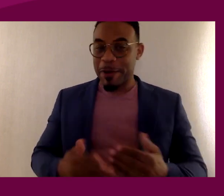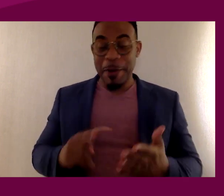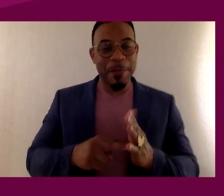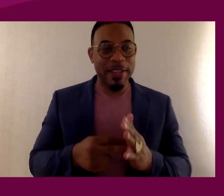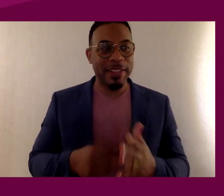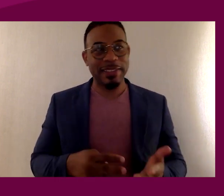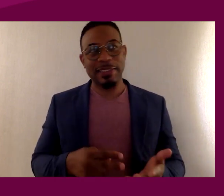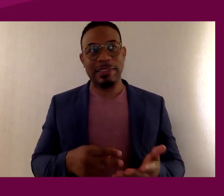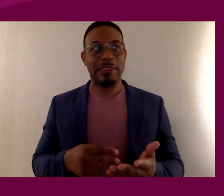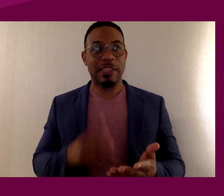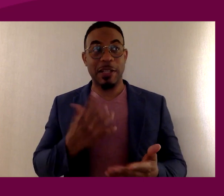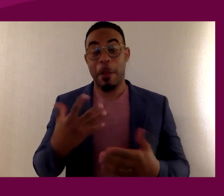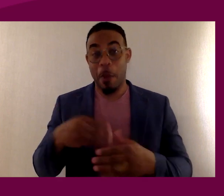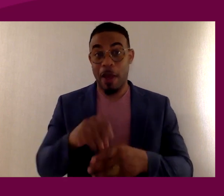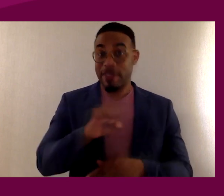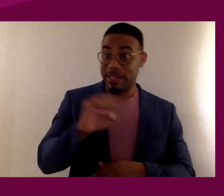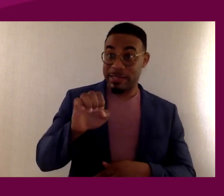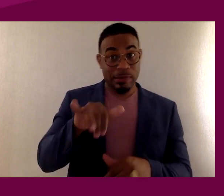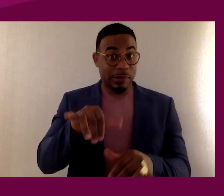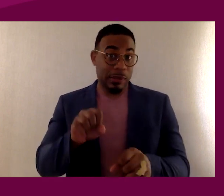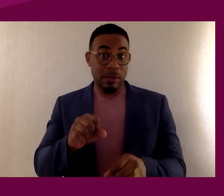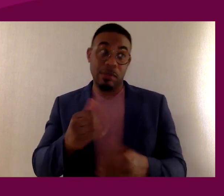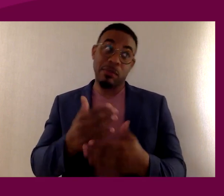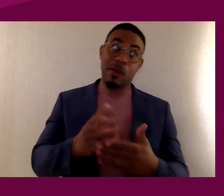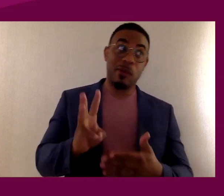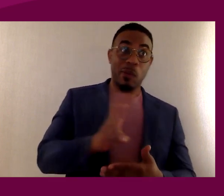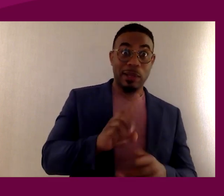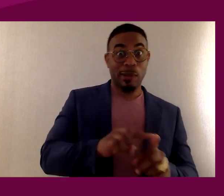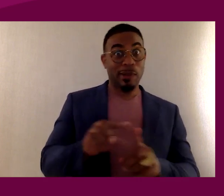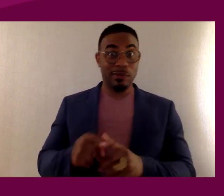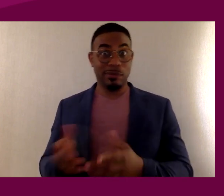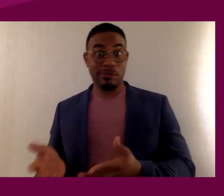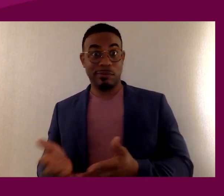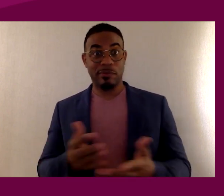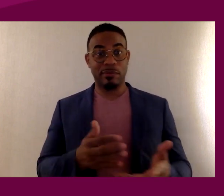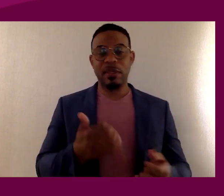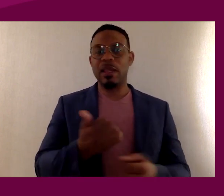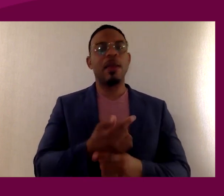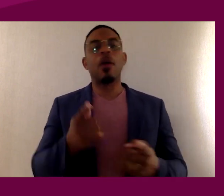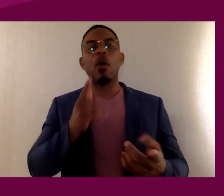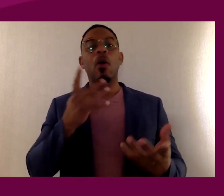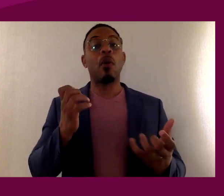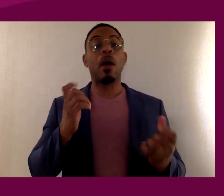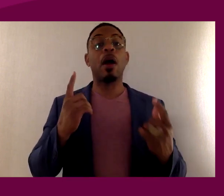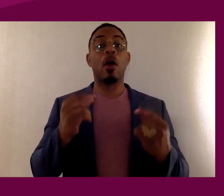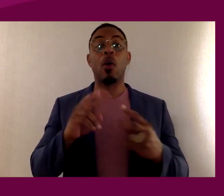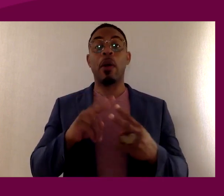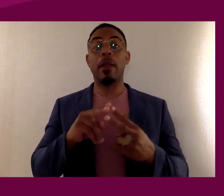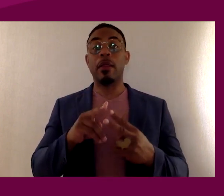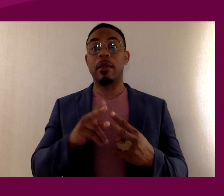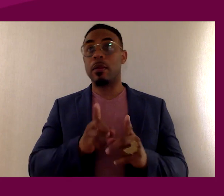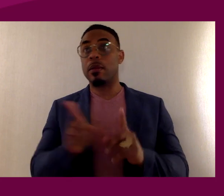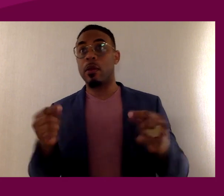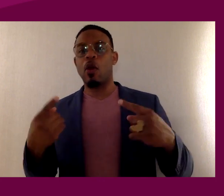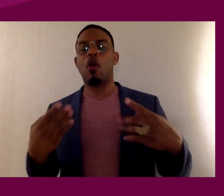a crossroads country, meaning it is part of the east, it's part of the west and everybody who